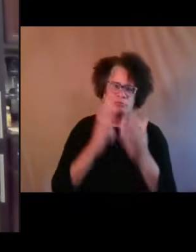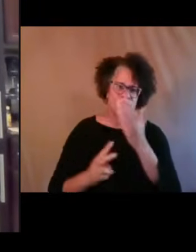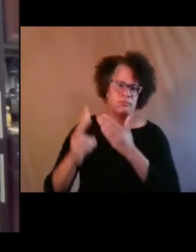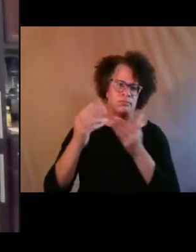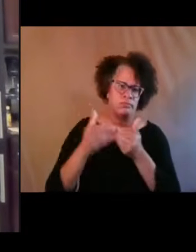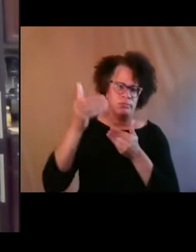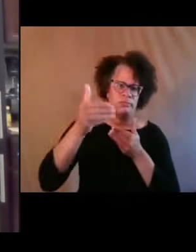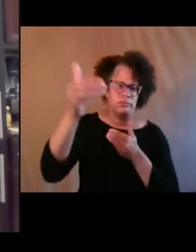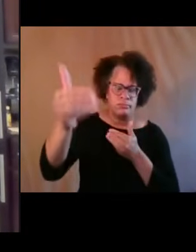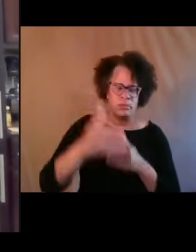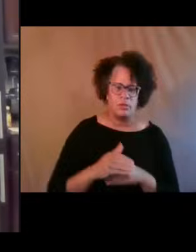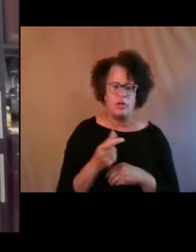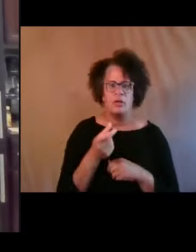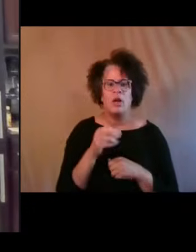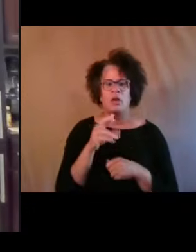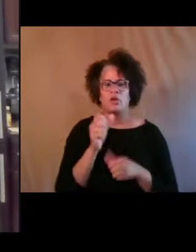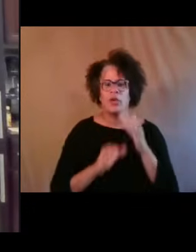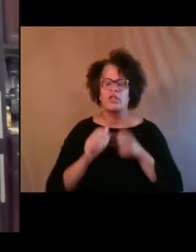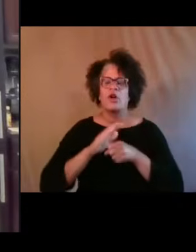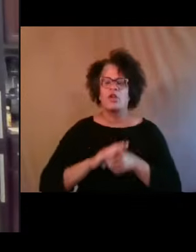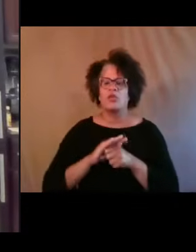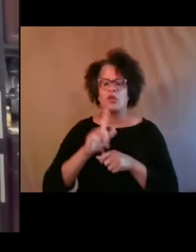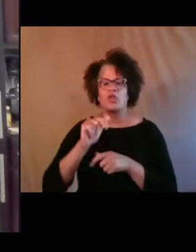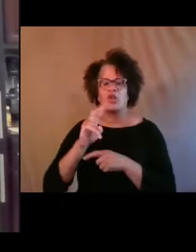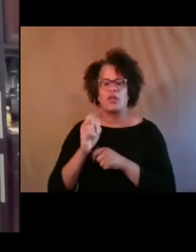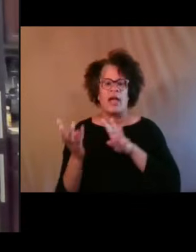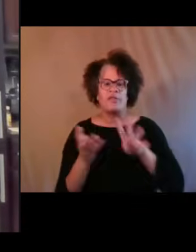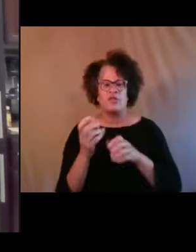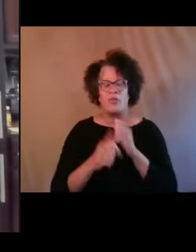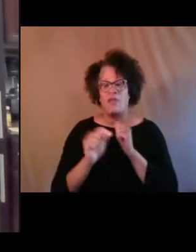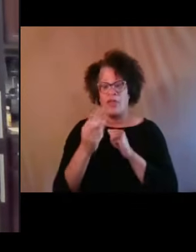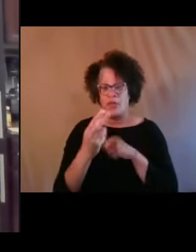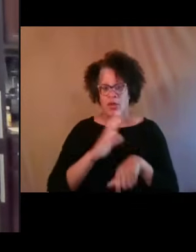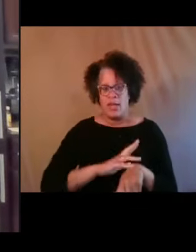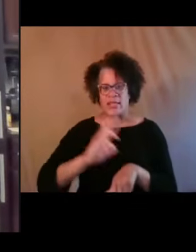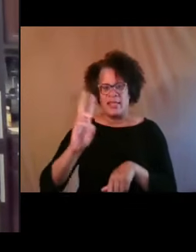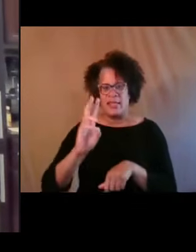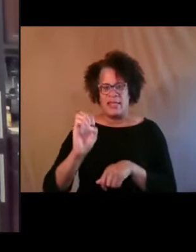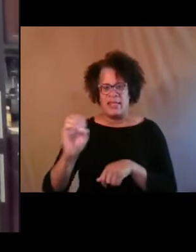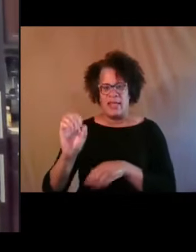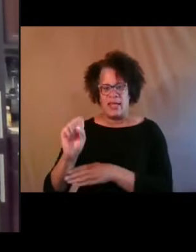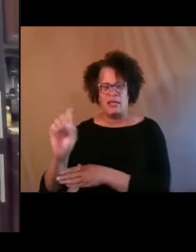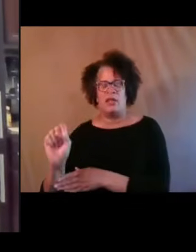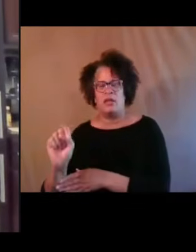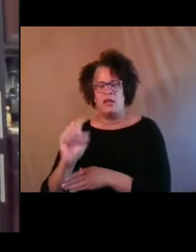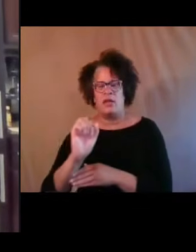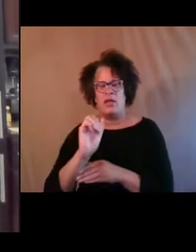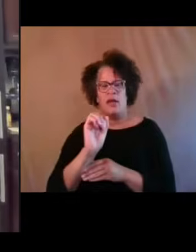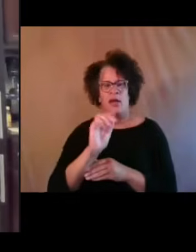Grace Under Pressure is live streaming every Thursday at 6:00 PM Eastern from April 28th to May 26th.